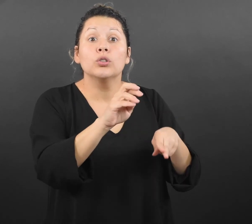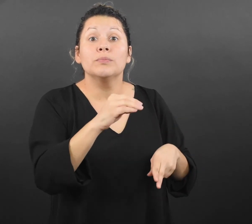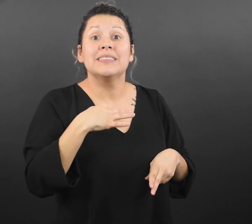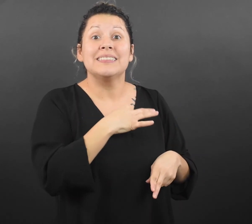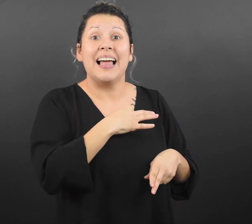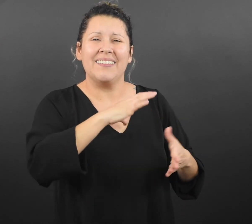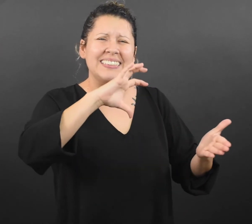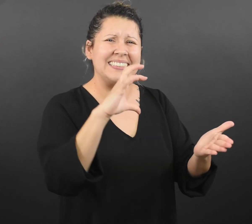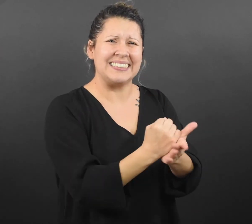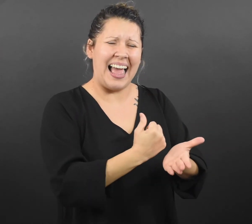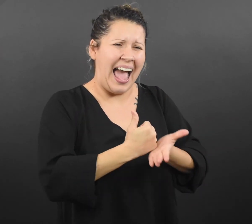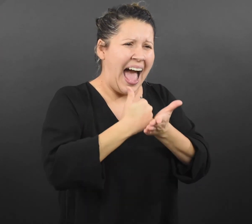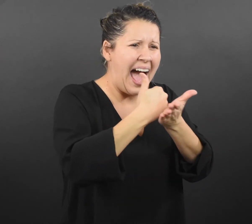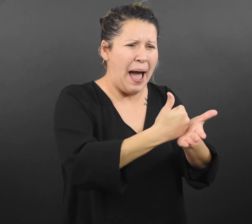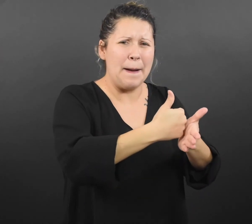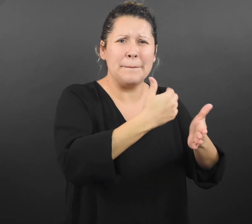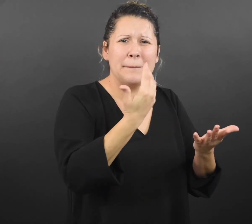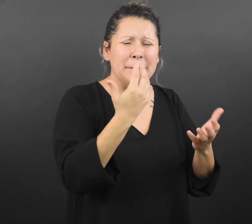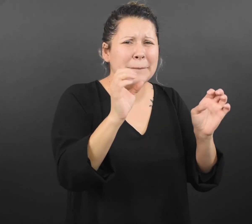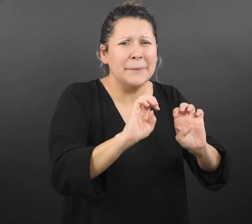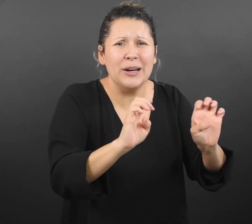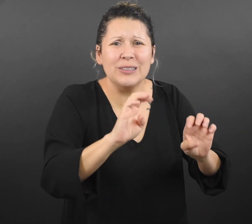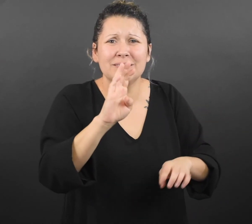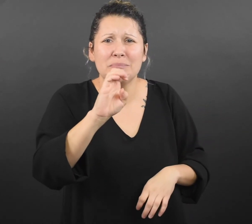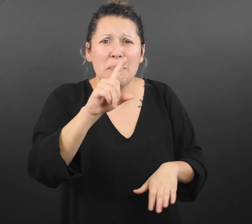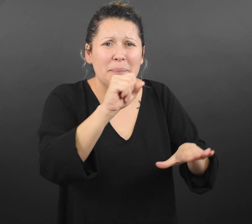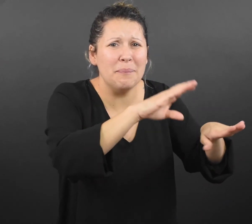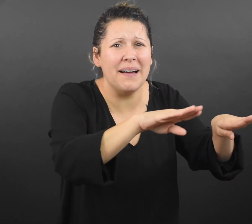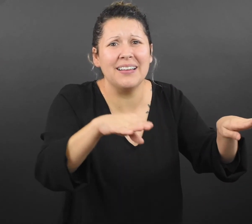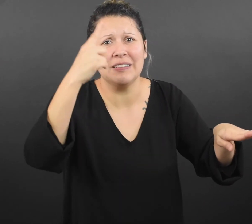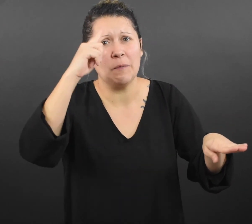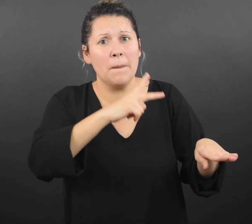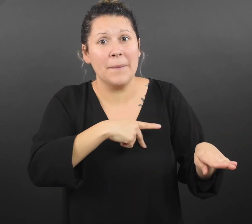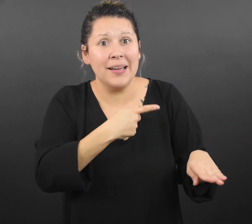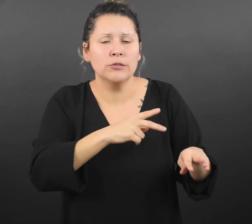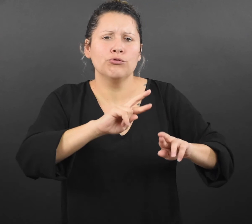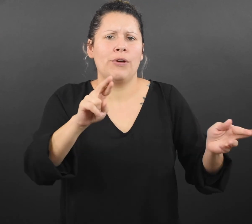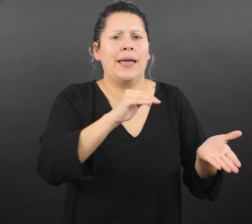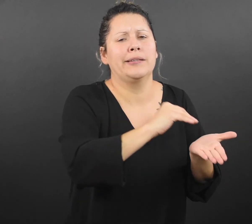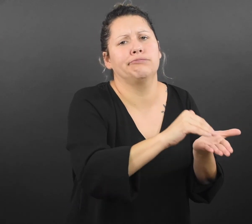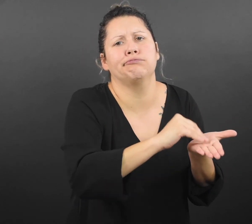used to open up additional long-term care beds for patients ready to be discharged from a hospital;